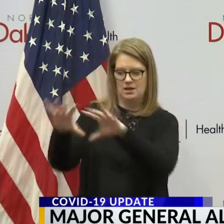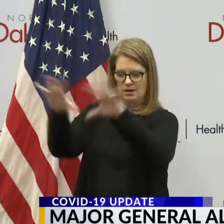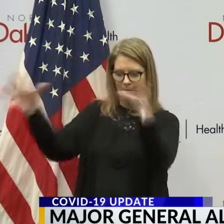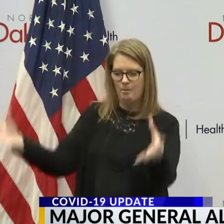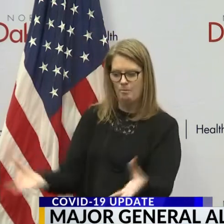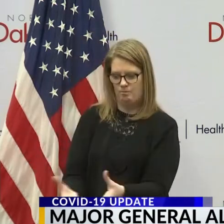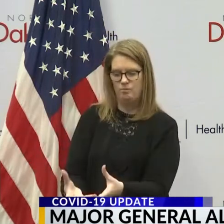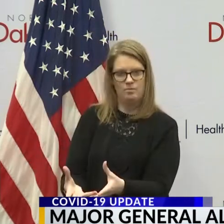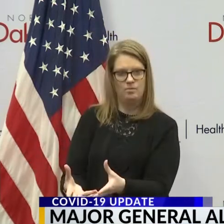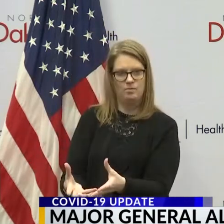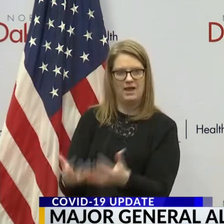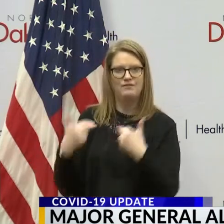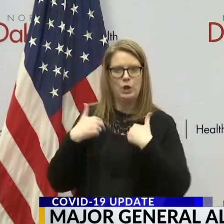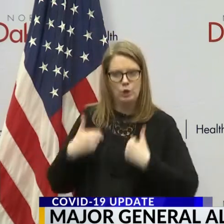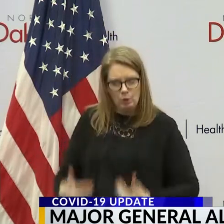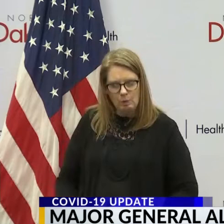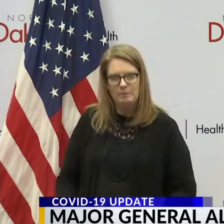ORDERS WILL GET AFTER THAT.